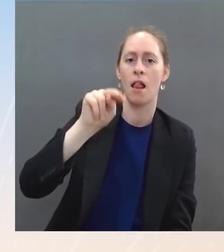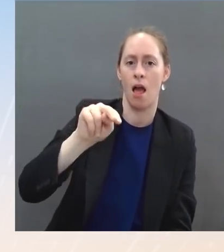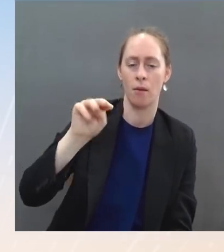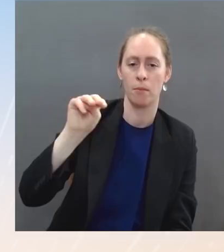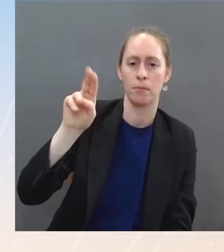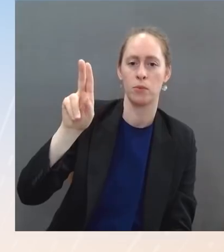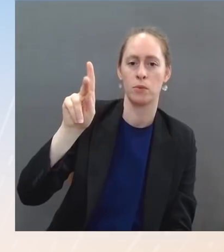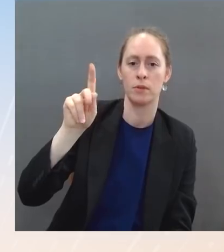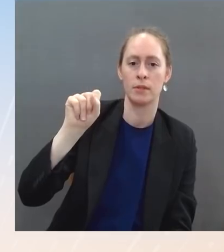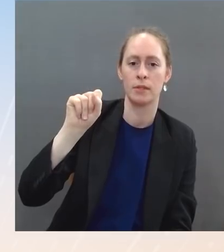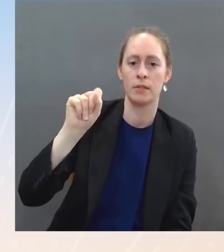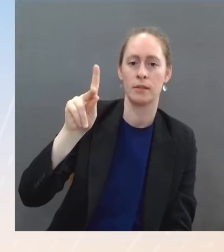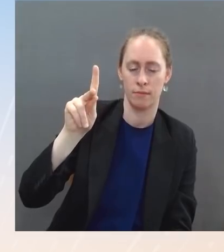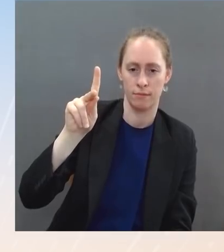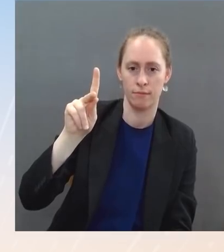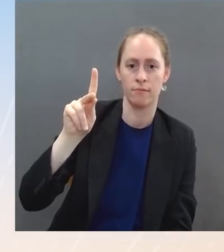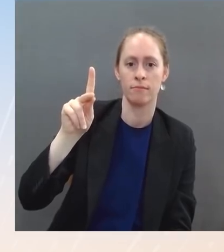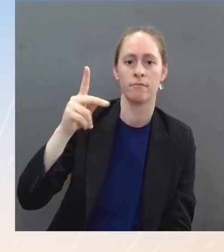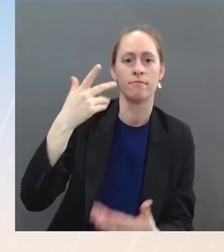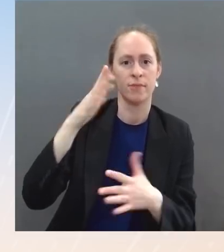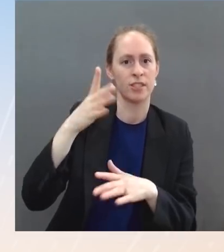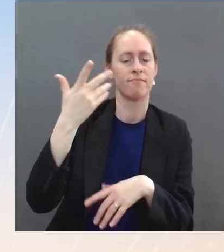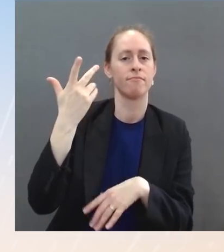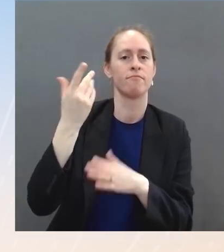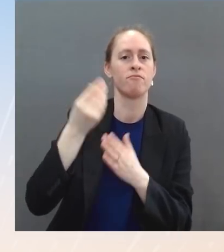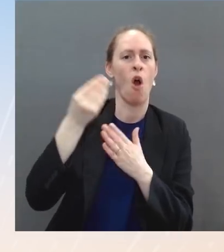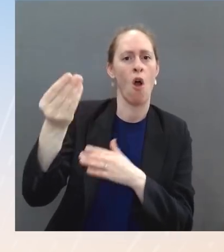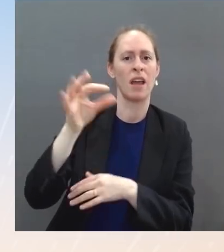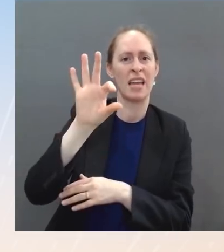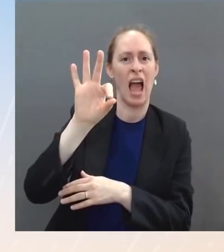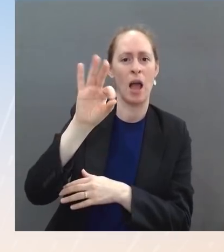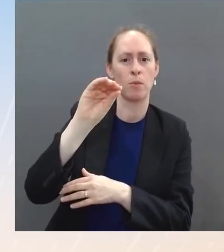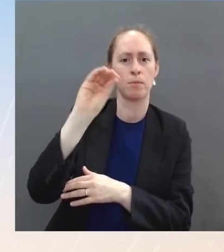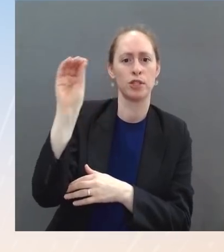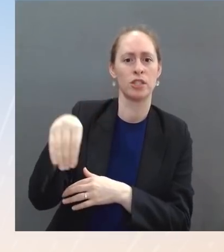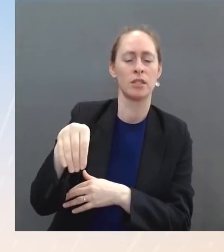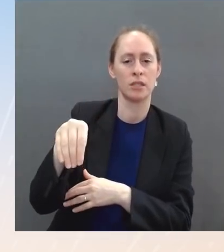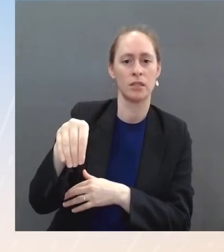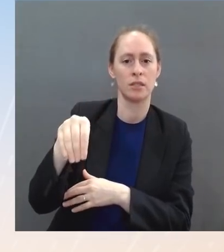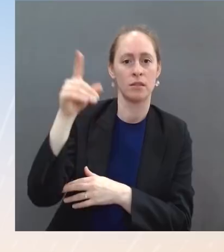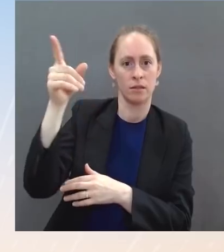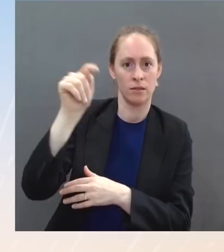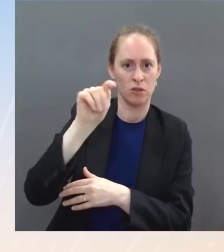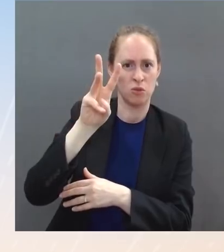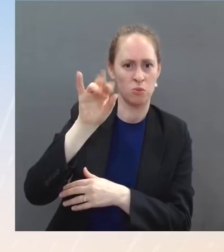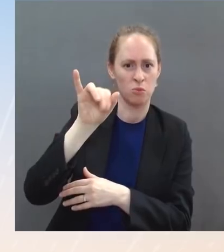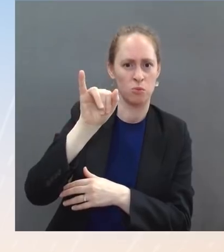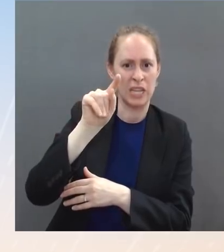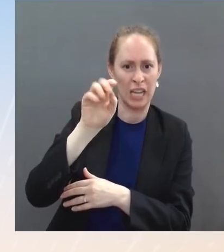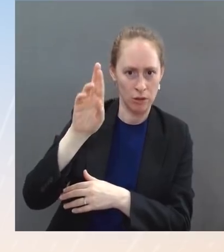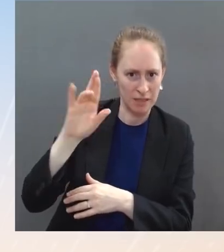Obviously, the White House uses Twitter quite extensively, and Musk has been very critical of President Biden.